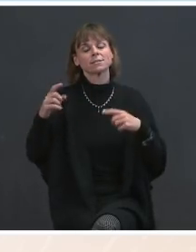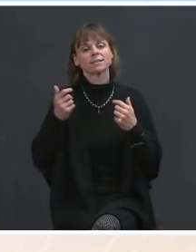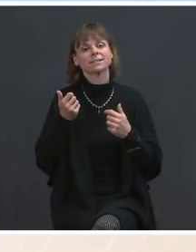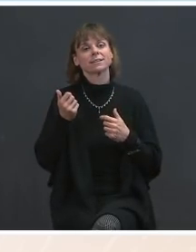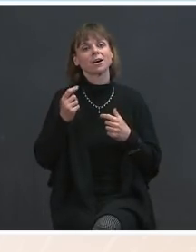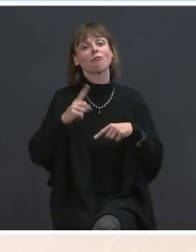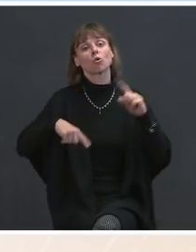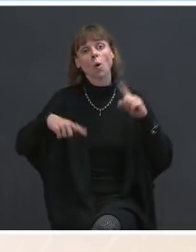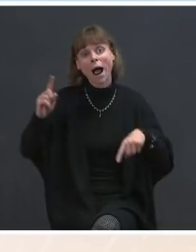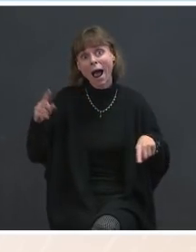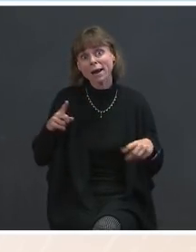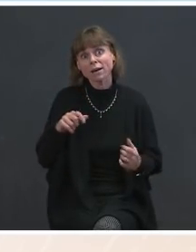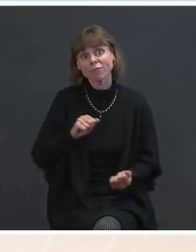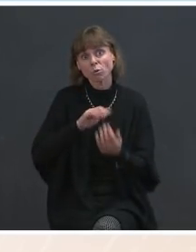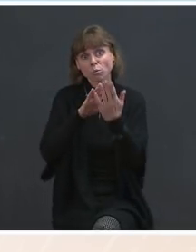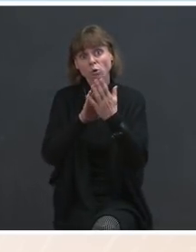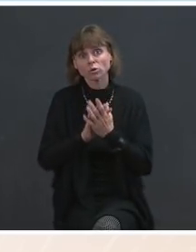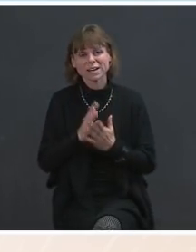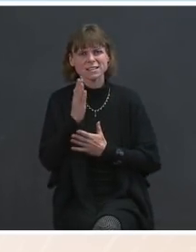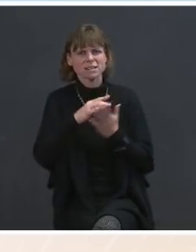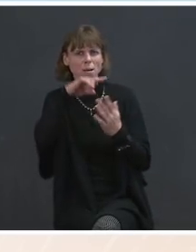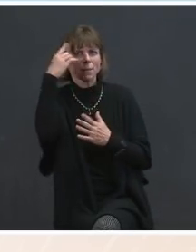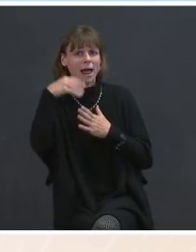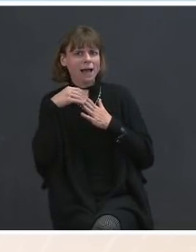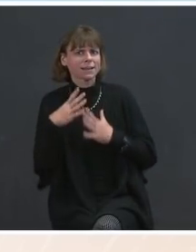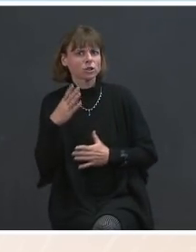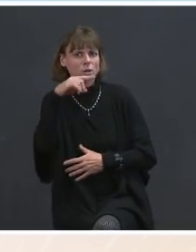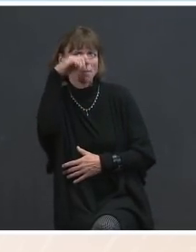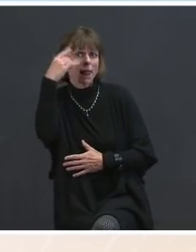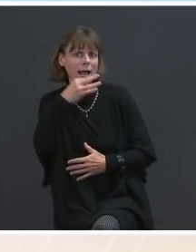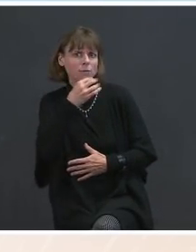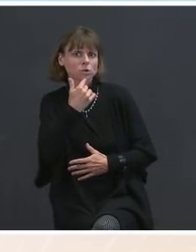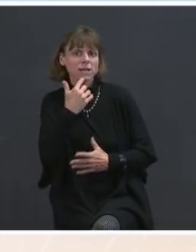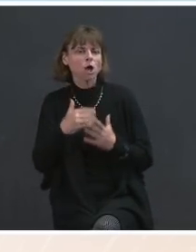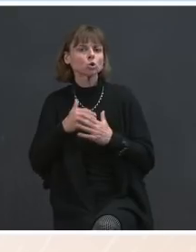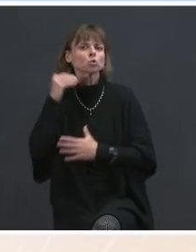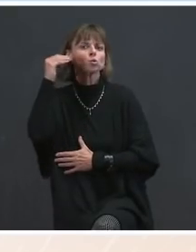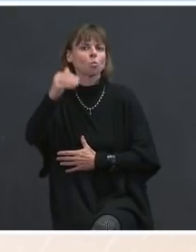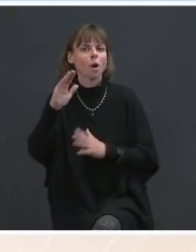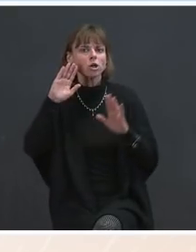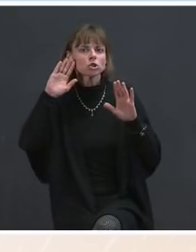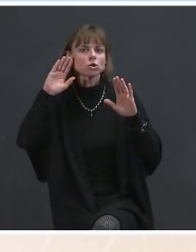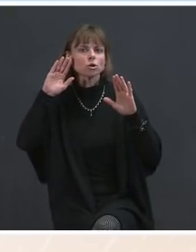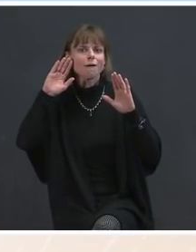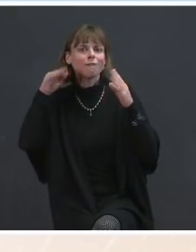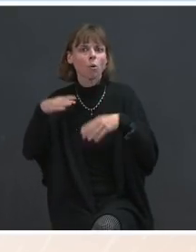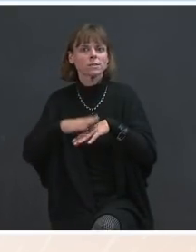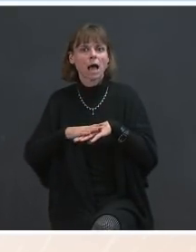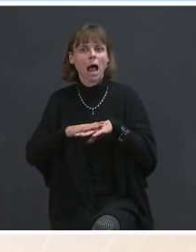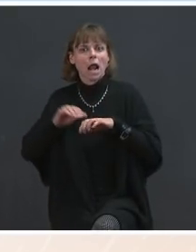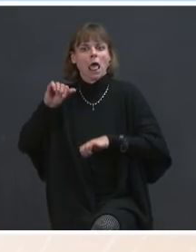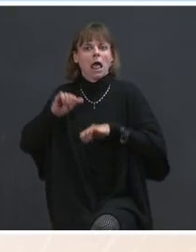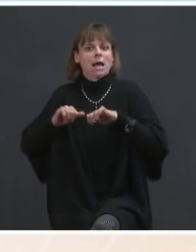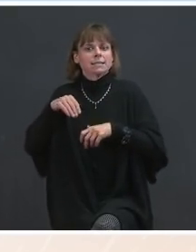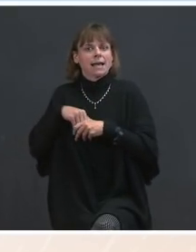some black experts saying that there was too much focus on the hesitancy in the African American community and that might be used as an excuse